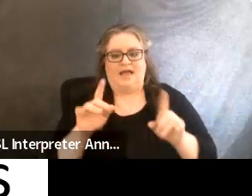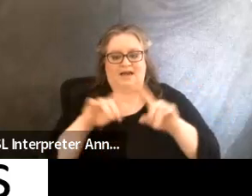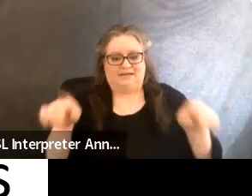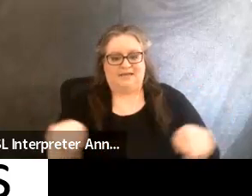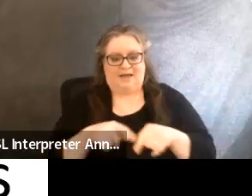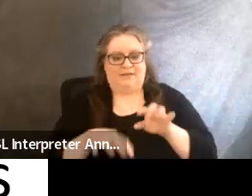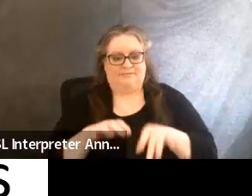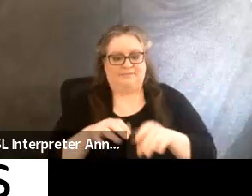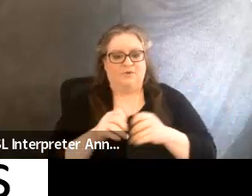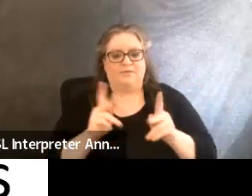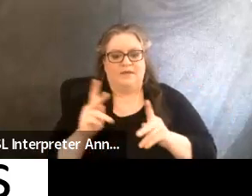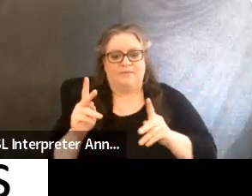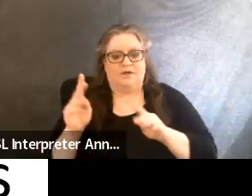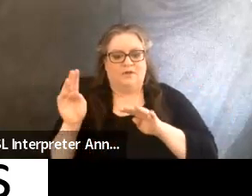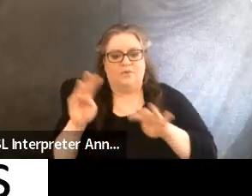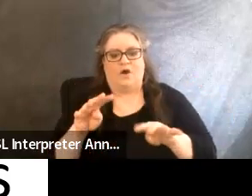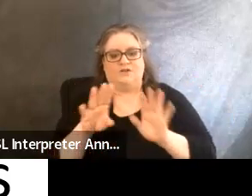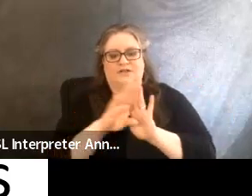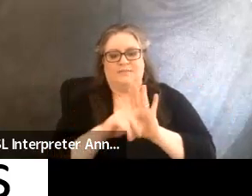with people watching in the back.